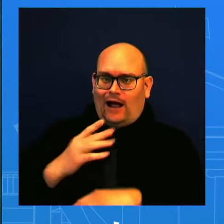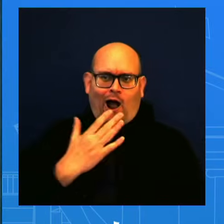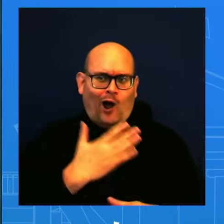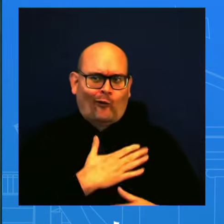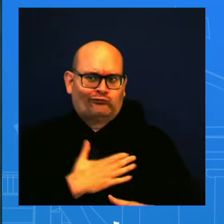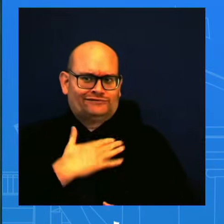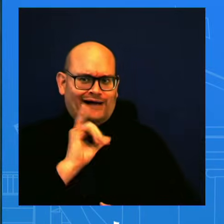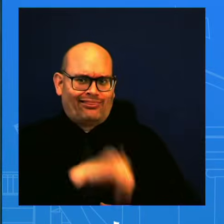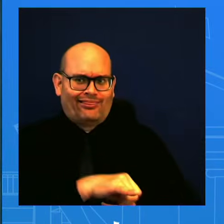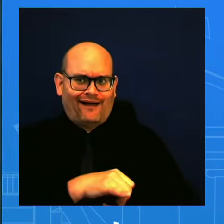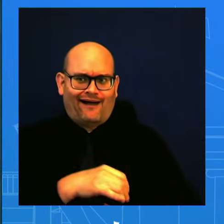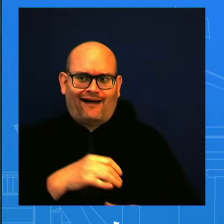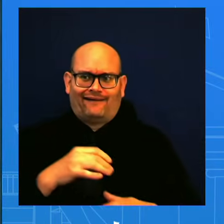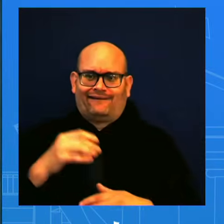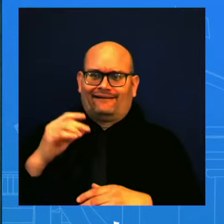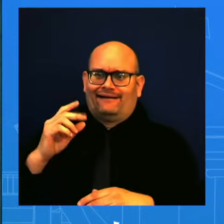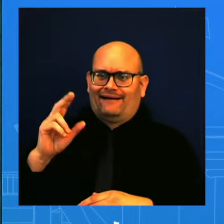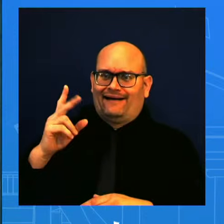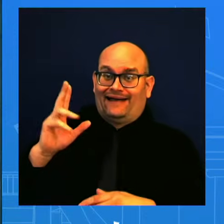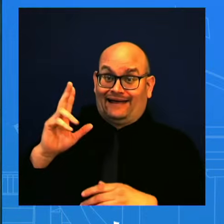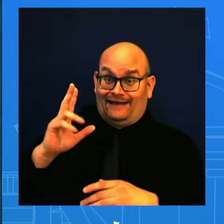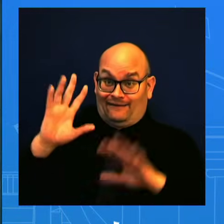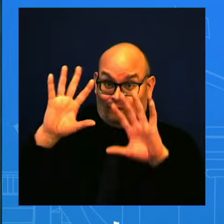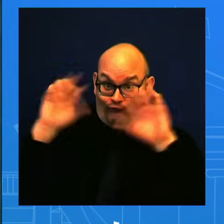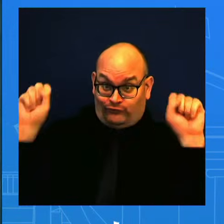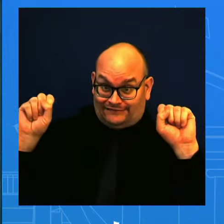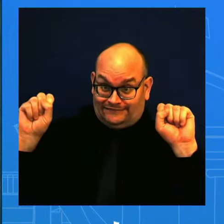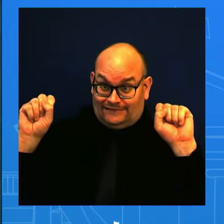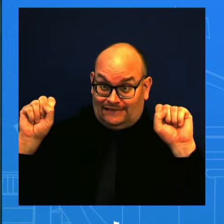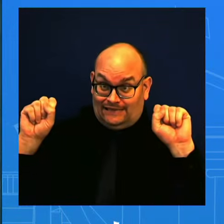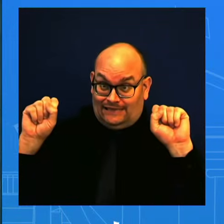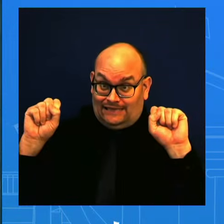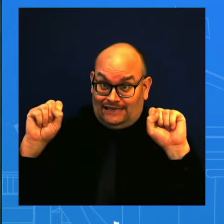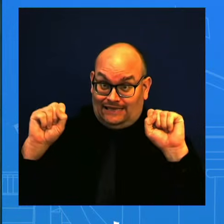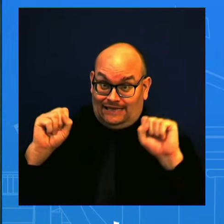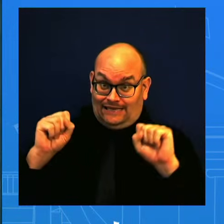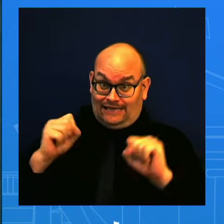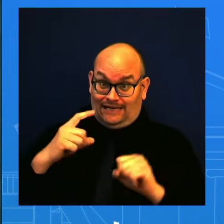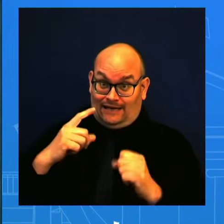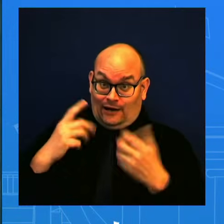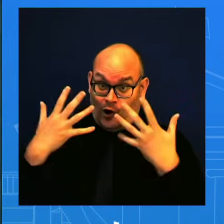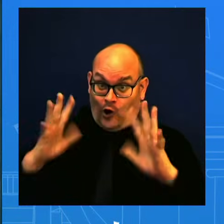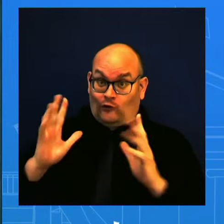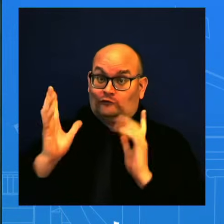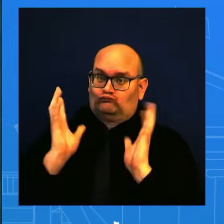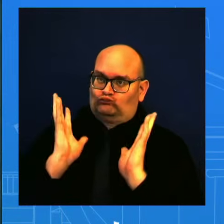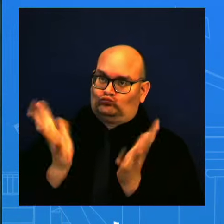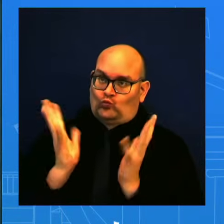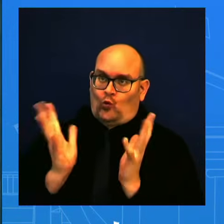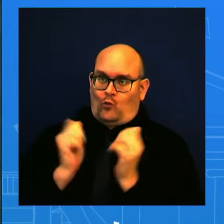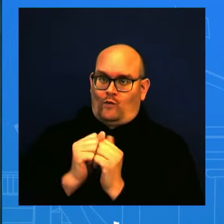Supreme Court reform. It is important. He -- and he laid out three ways to get to -- to that point. A lot of that -- obviously,